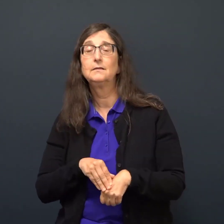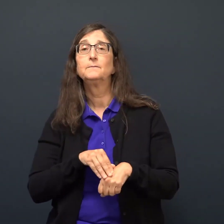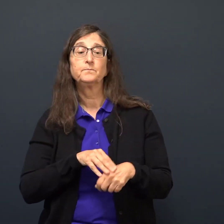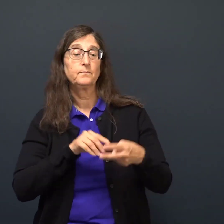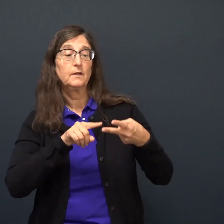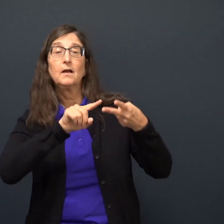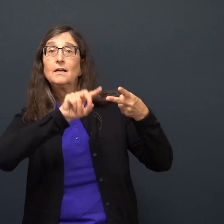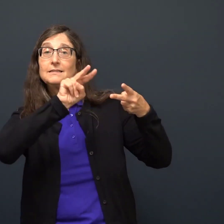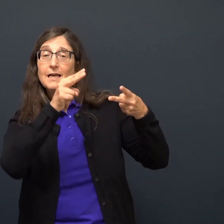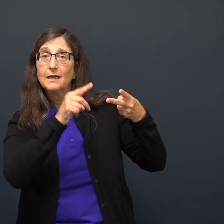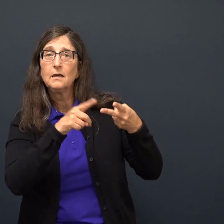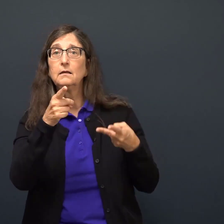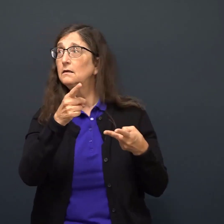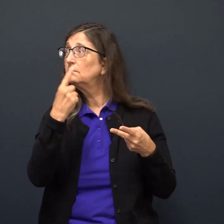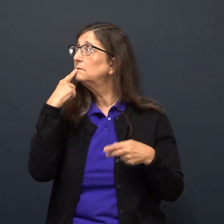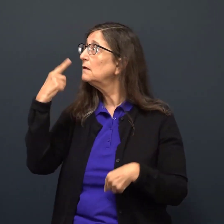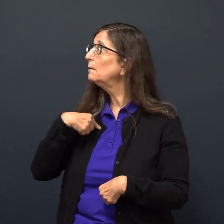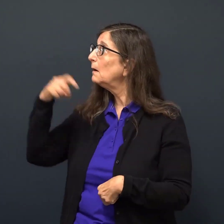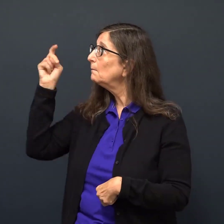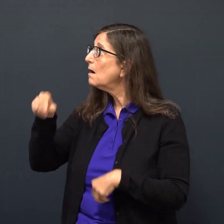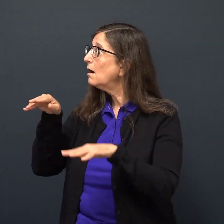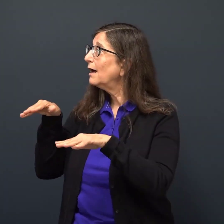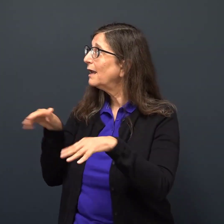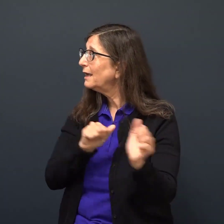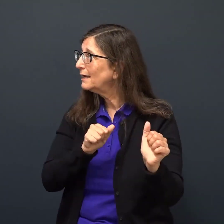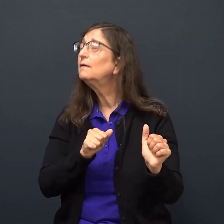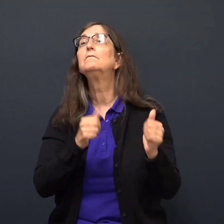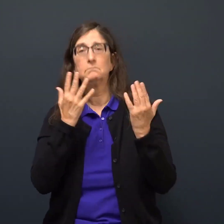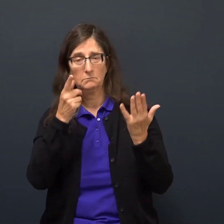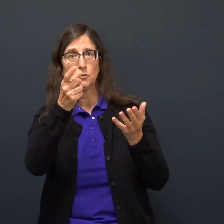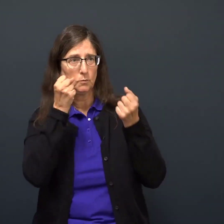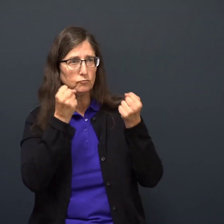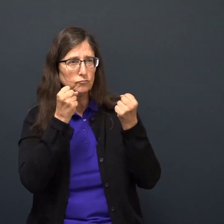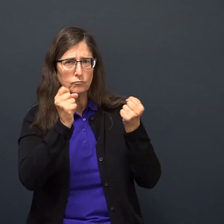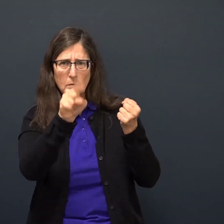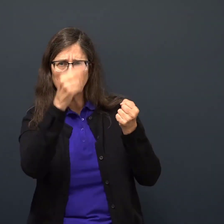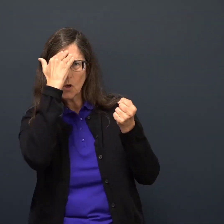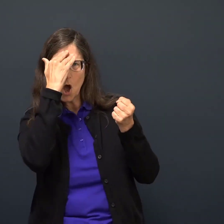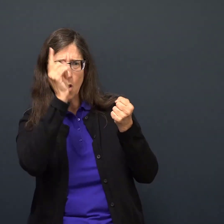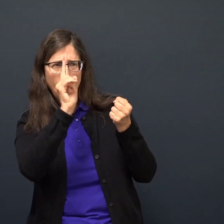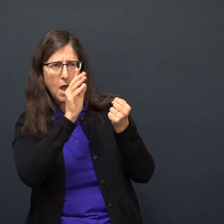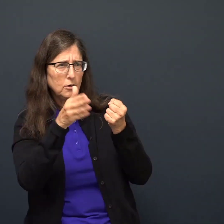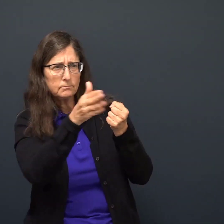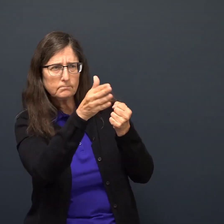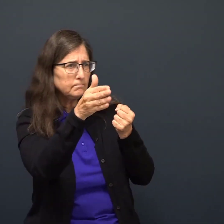Secondly, if you are ordered to leave your home, make sure you know your evacuation route.